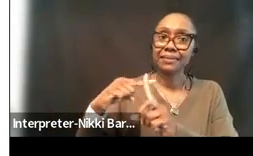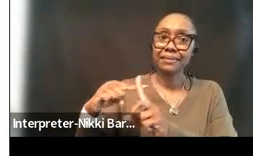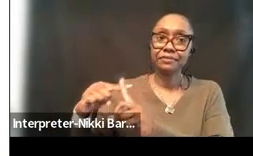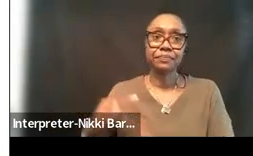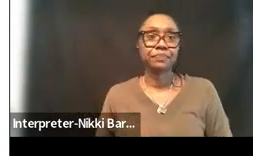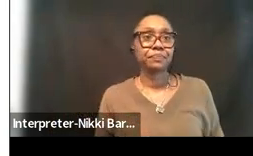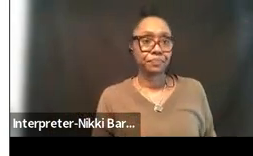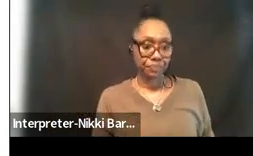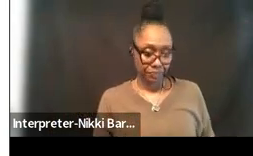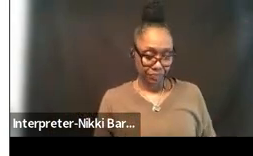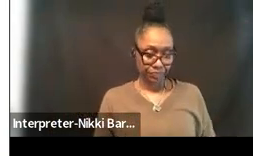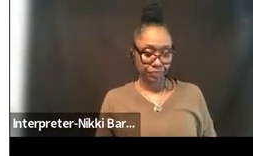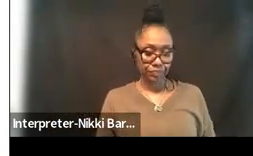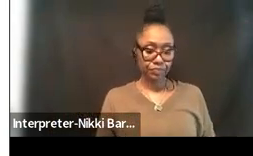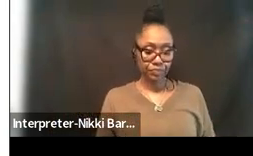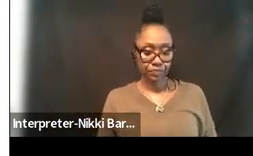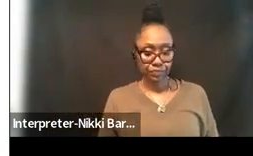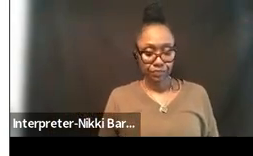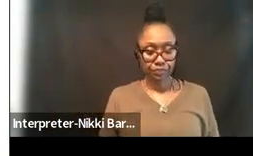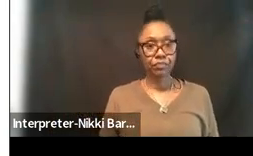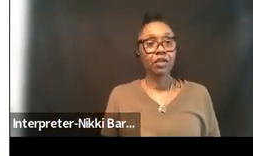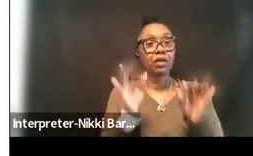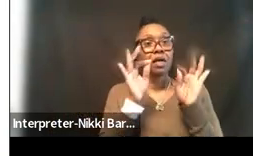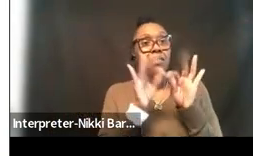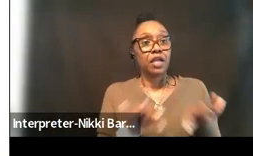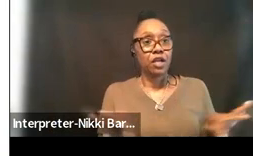There is, however, an importance of hope. There's a very big difference between hope in the long term and get over it and move on.